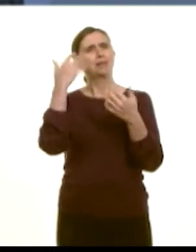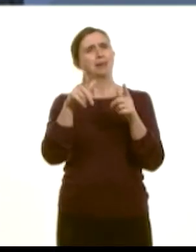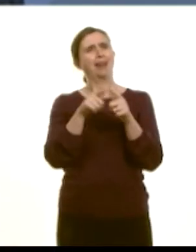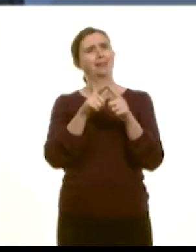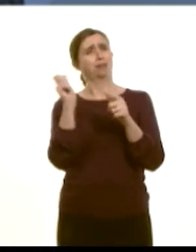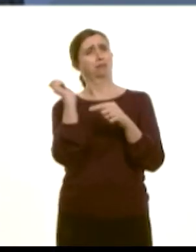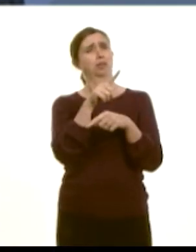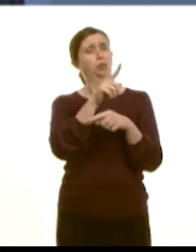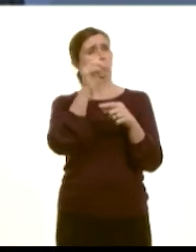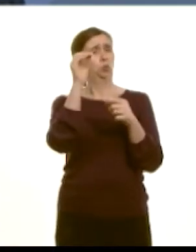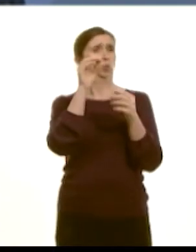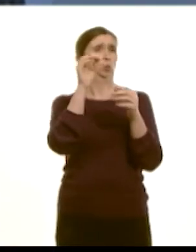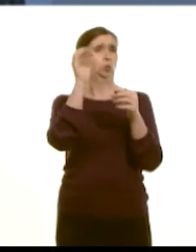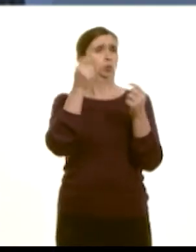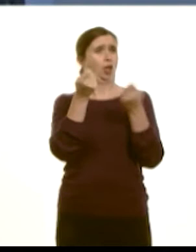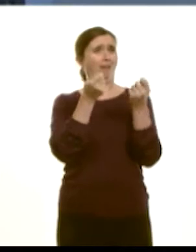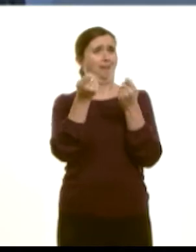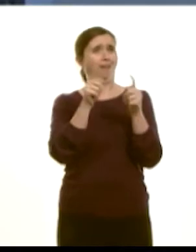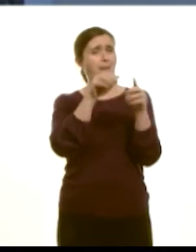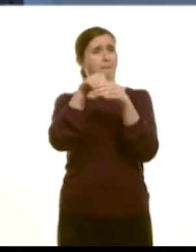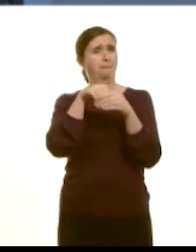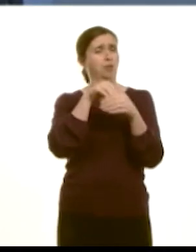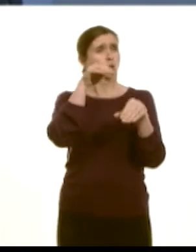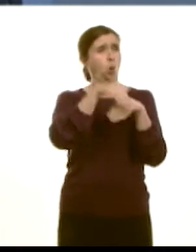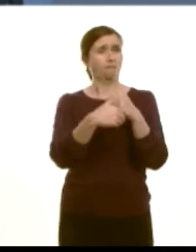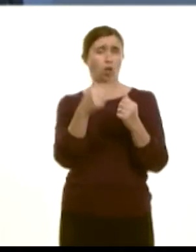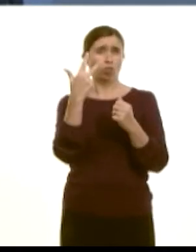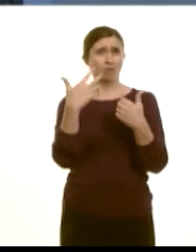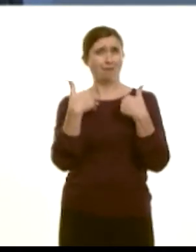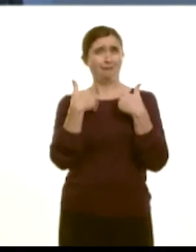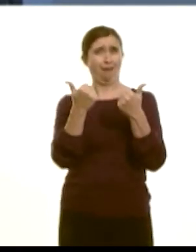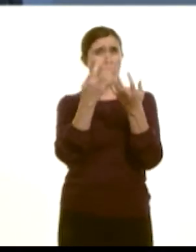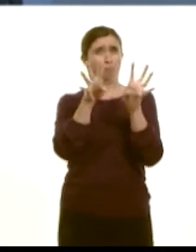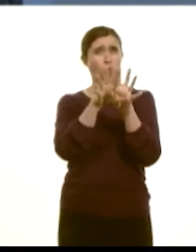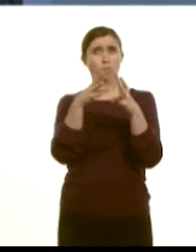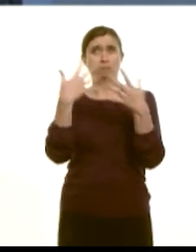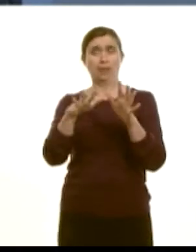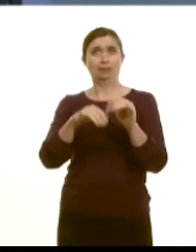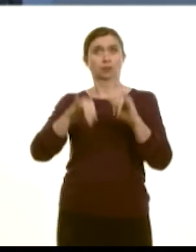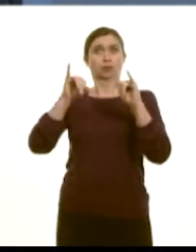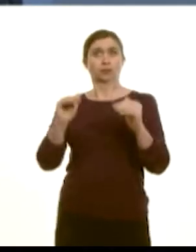and Members, around the escalation status that three of the health boards have found themselves in here in Wales.